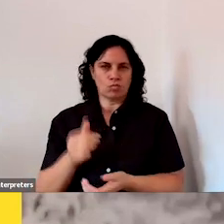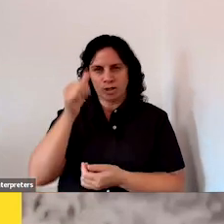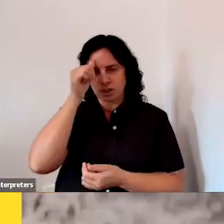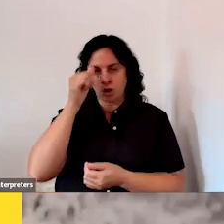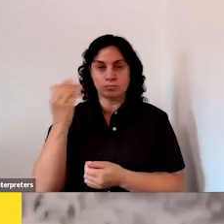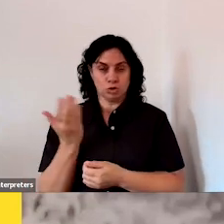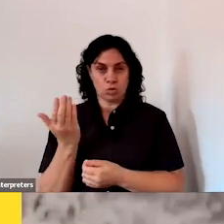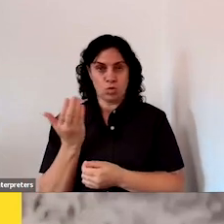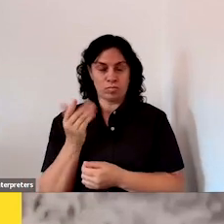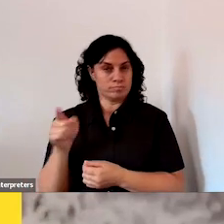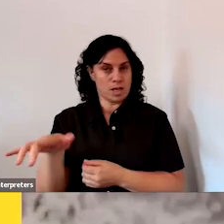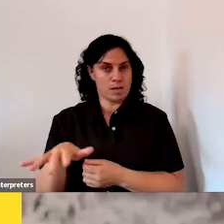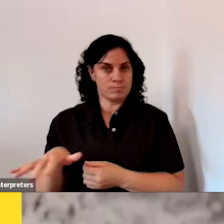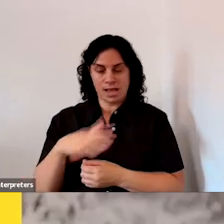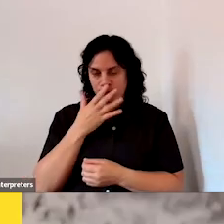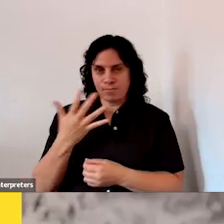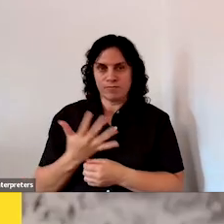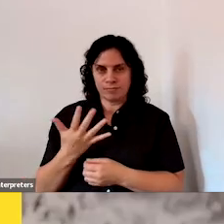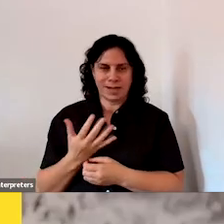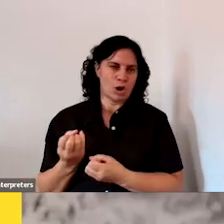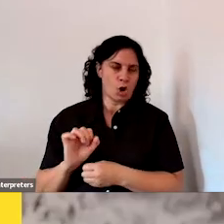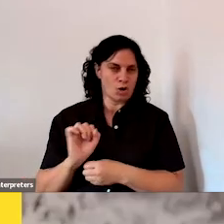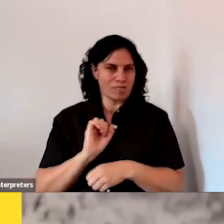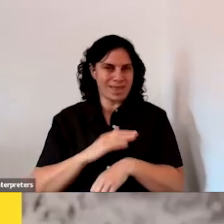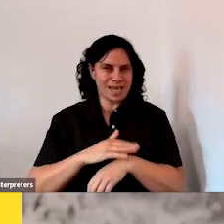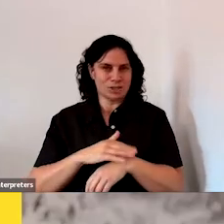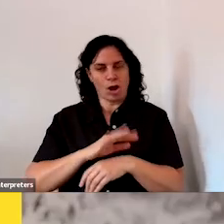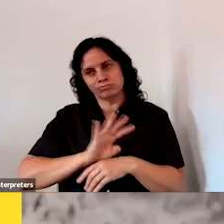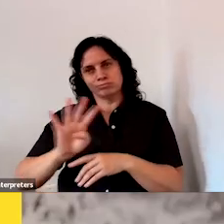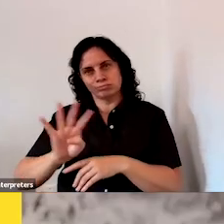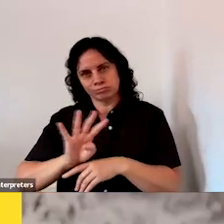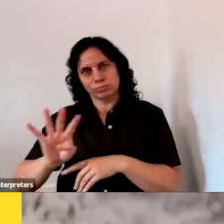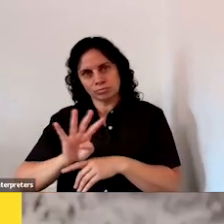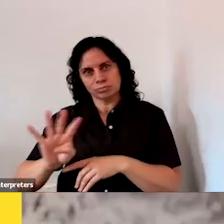where 15 year olds spend a huge amount of their time. It's not just a place for learning.